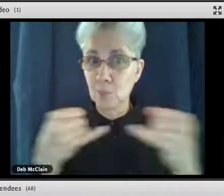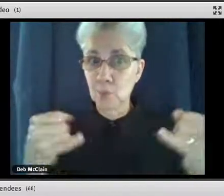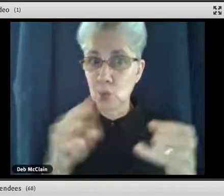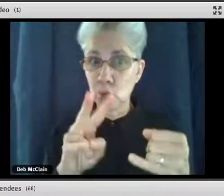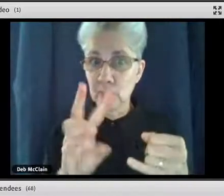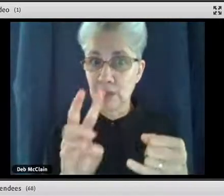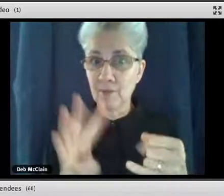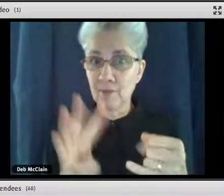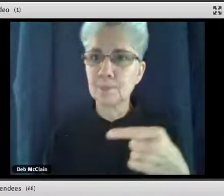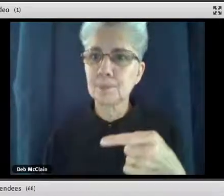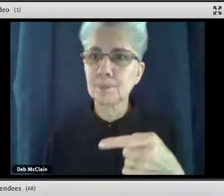what do you all think?